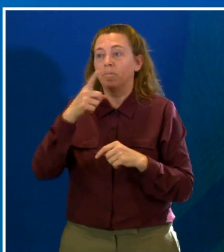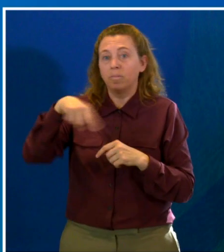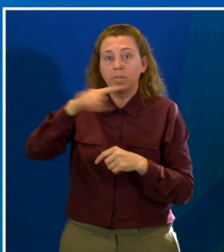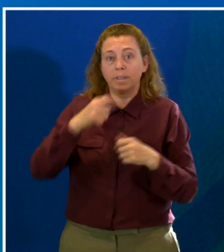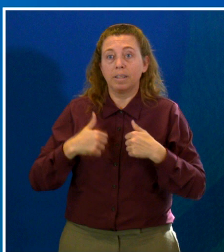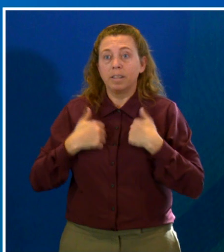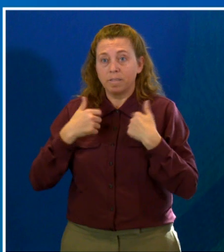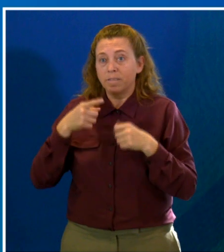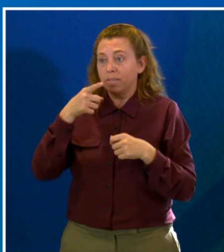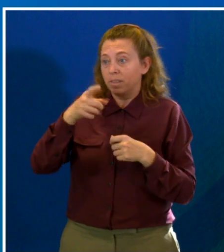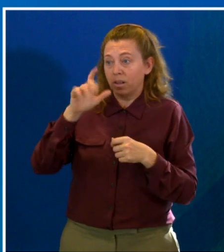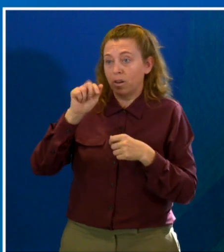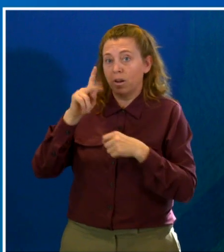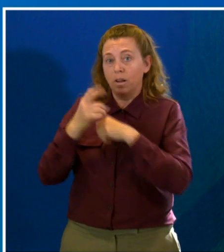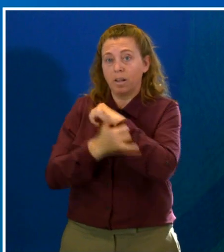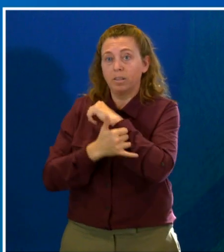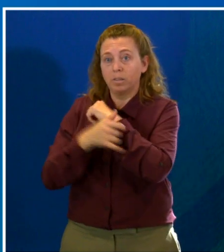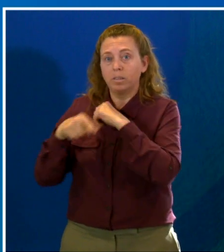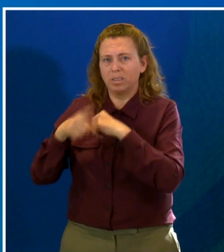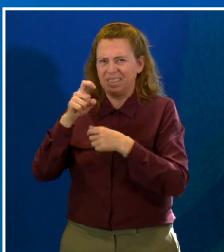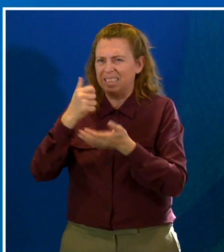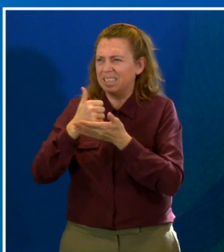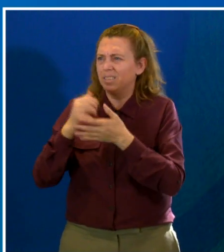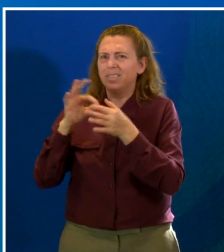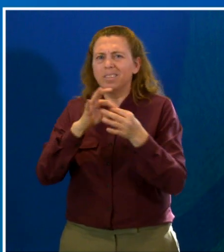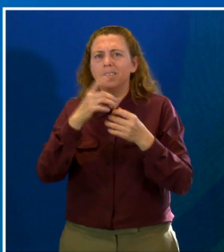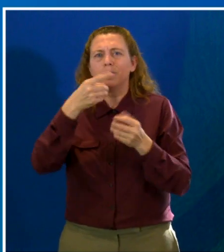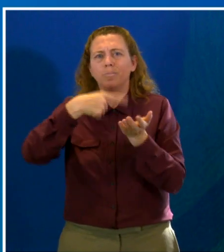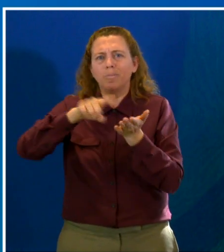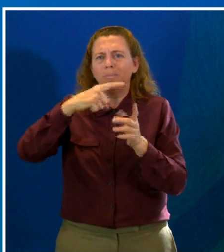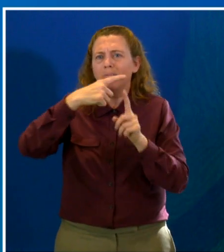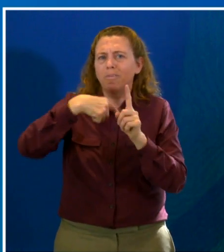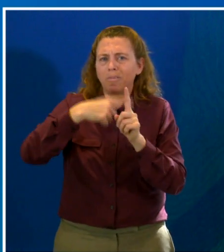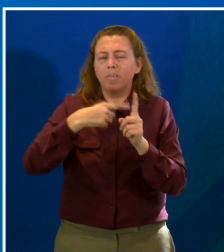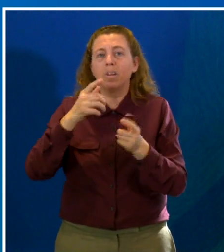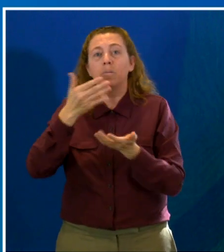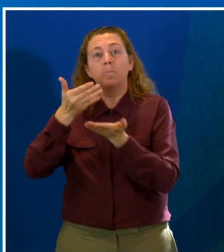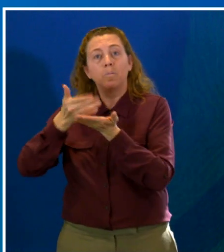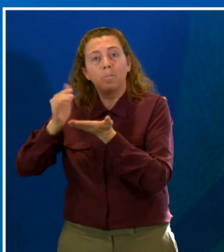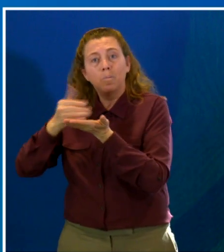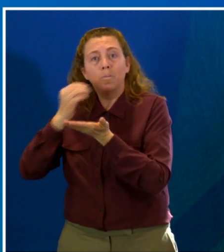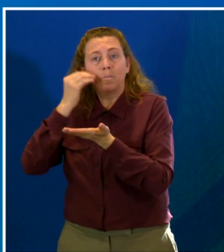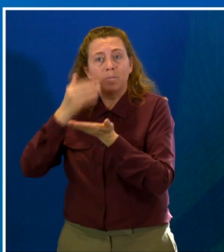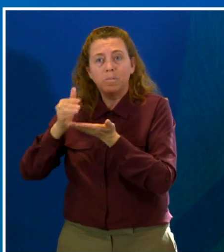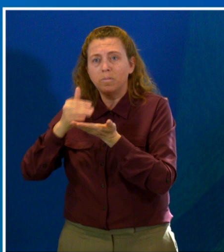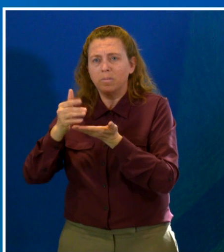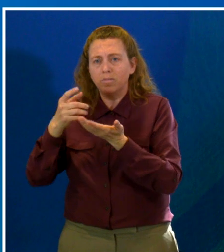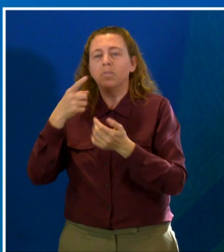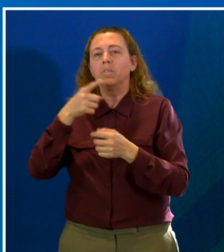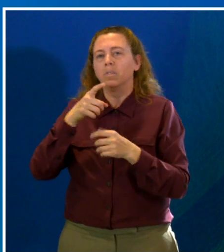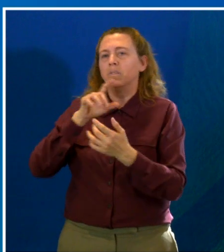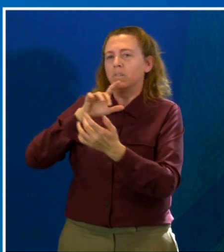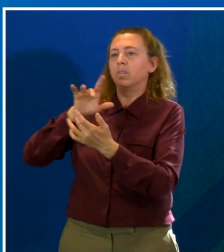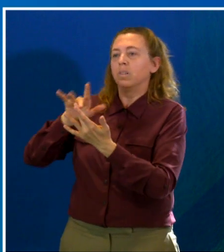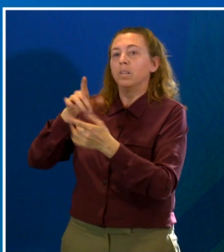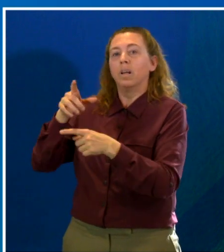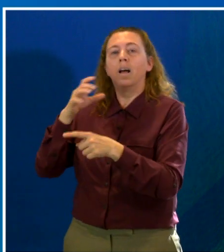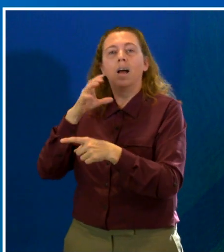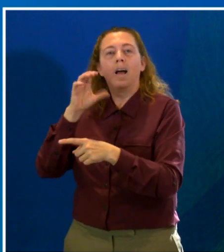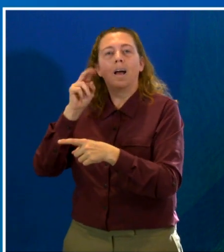assistance or housing support, the Council for the Homeless new portal has information about eligibility and required